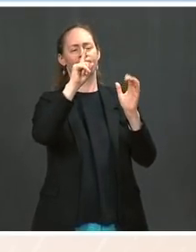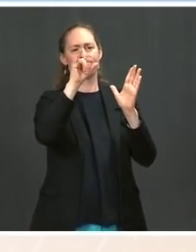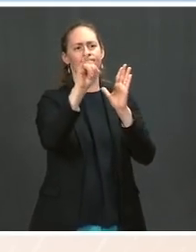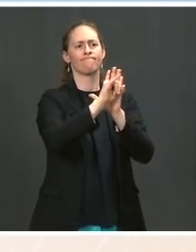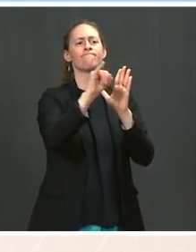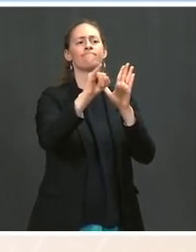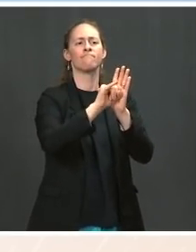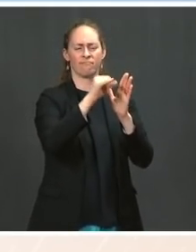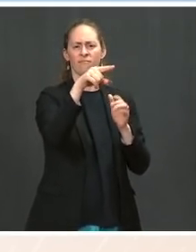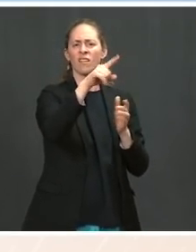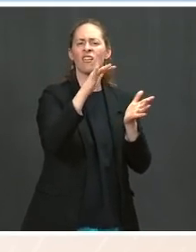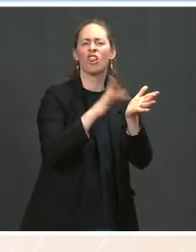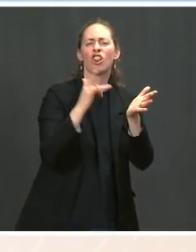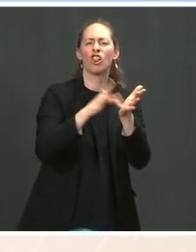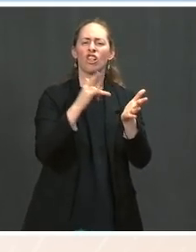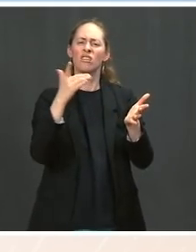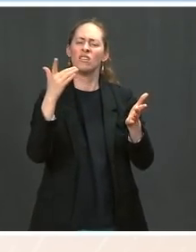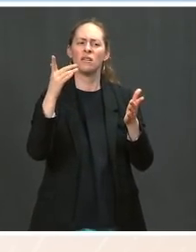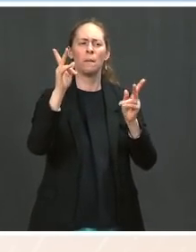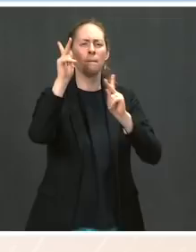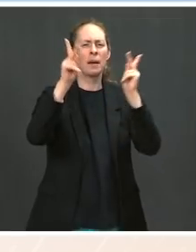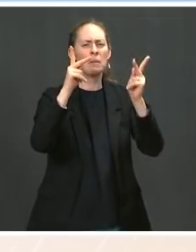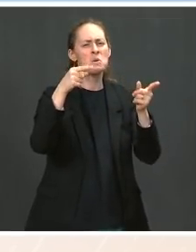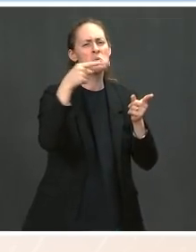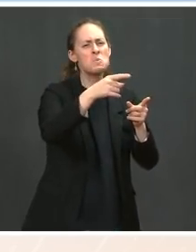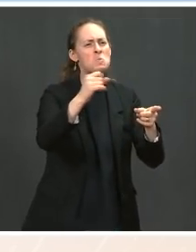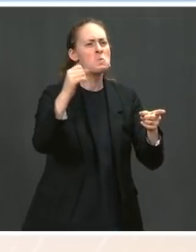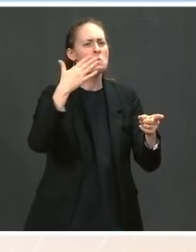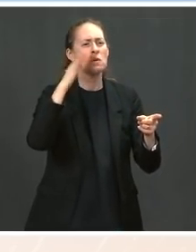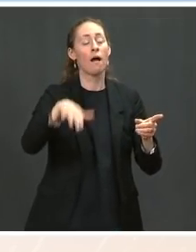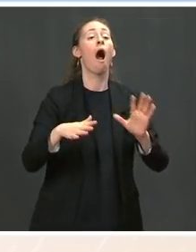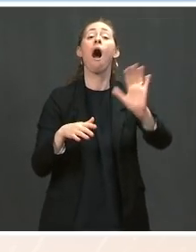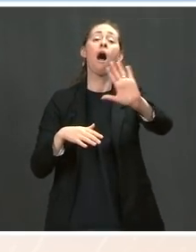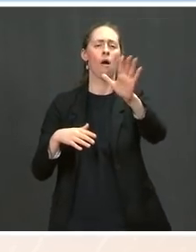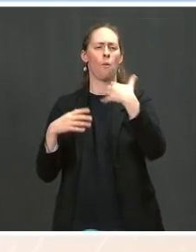Ms. Psaki: Well, let me say first that all of these incidents that we're seeing -- you've mentioned some of them --